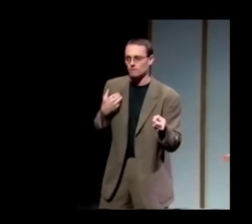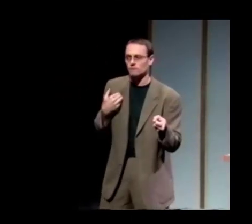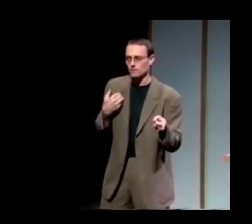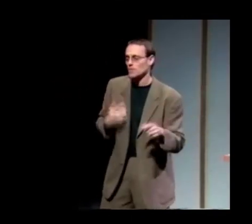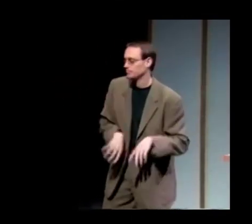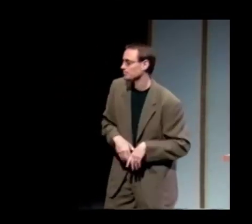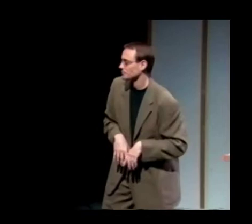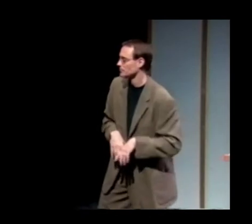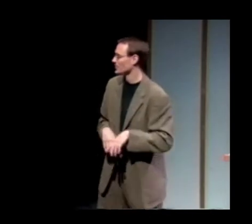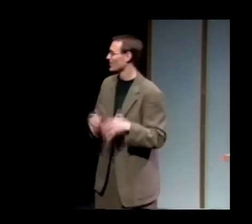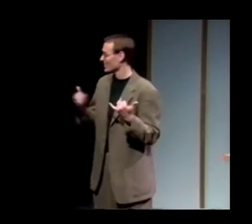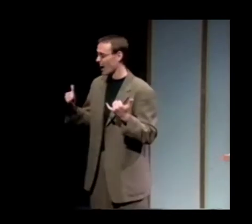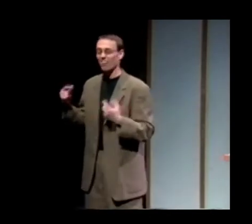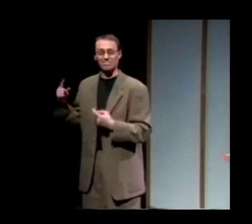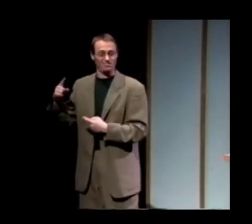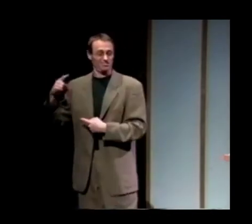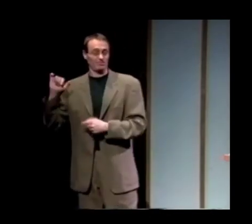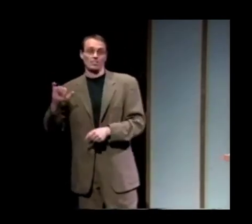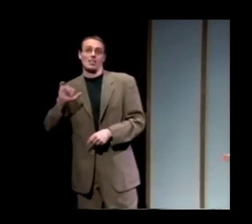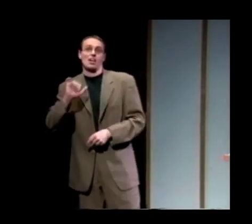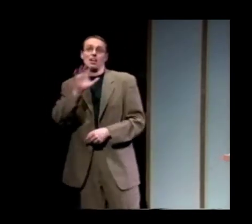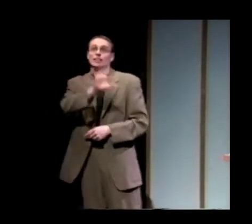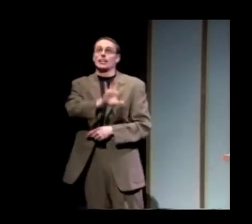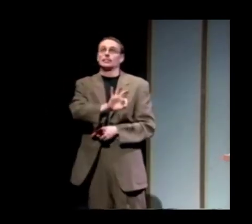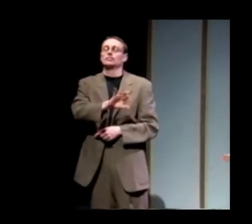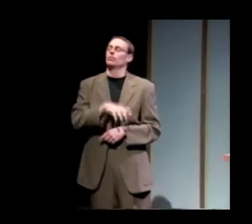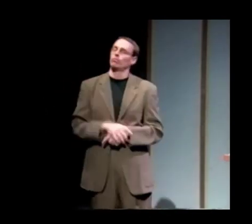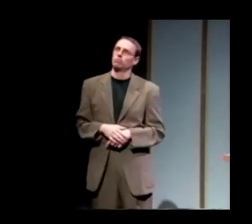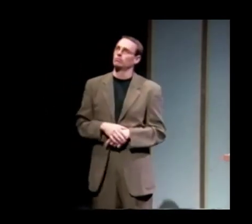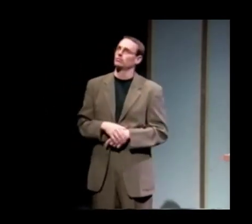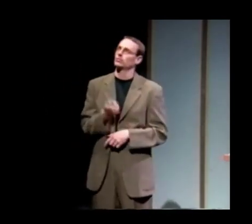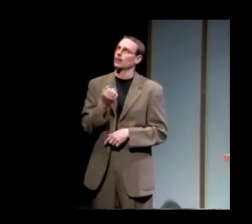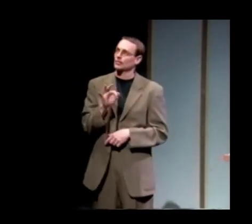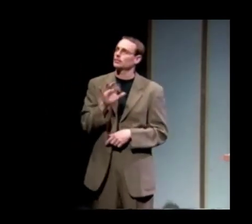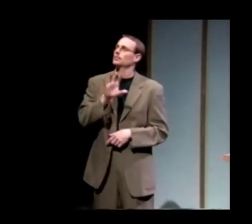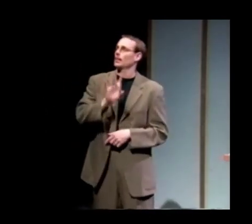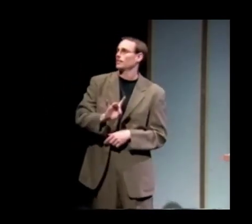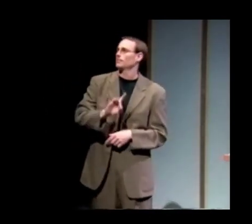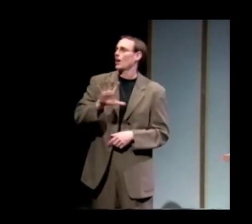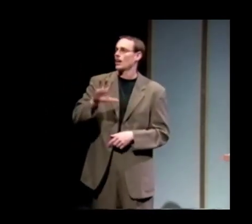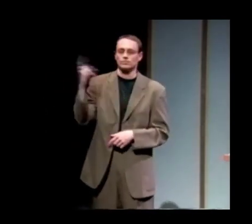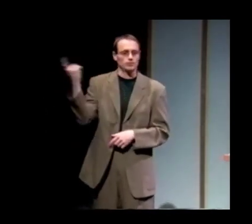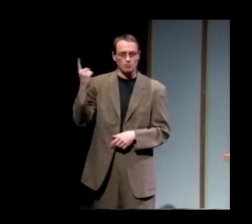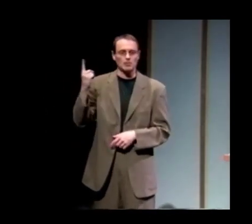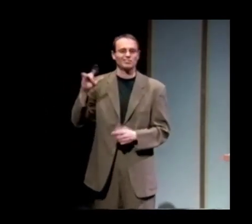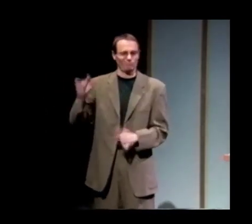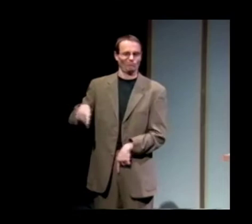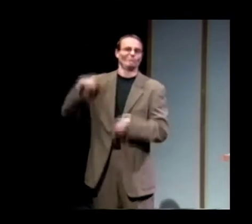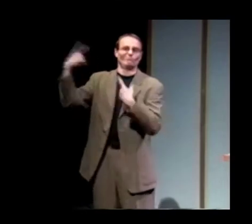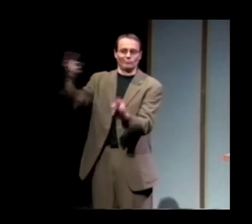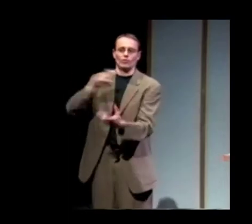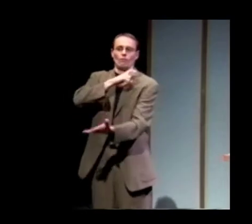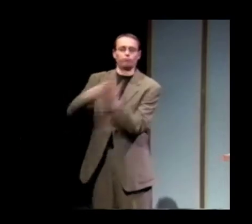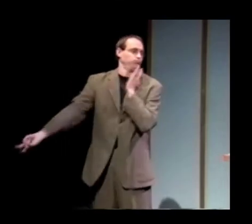I HAD TO INVESTIGATE THAT TO SEE WHAT WAS THERE. THAT WAS IN 1985 OR SOMETHING, I THINK,